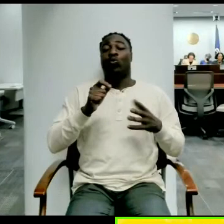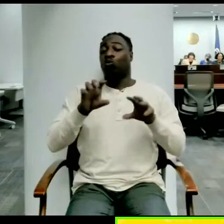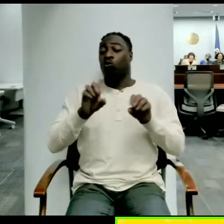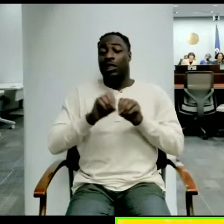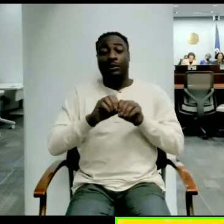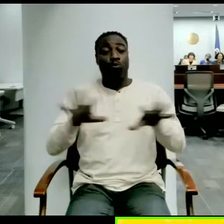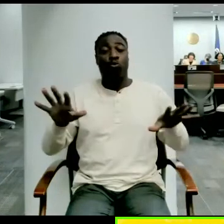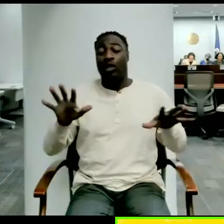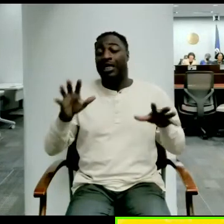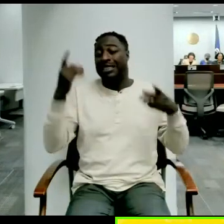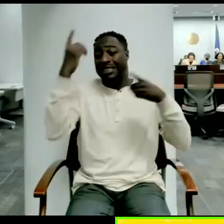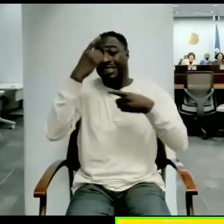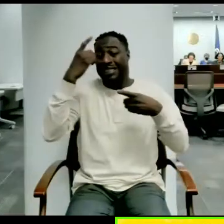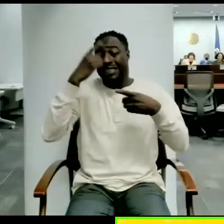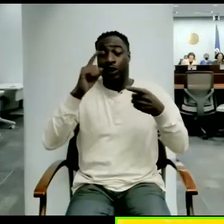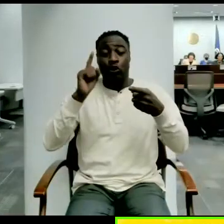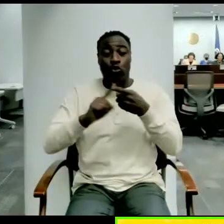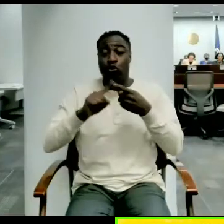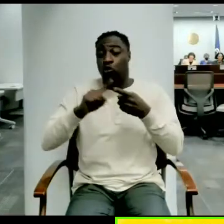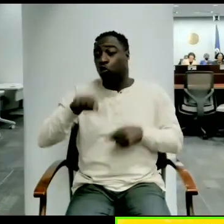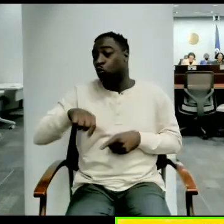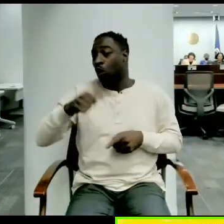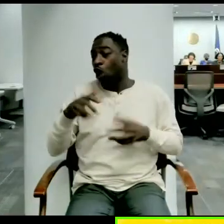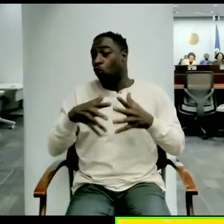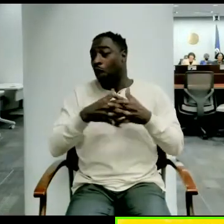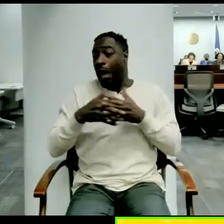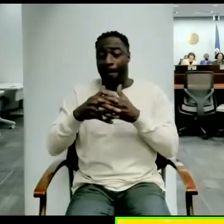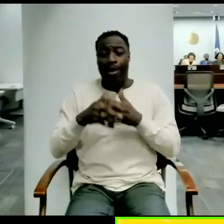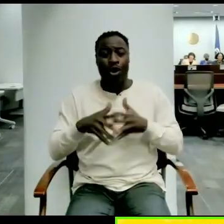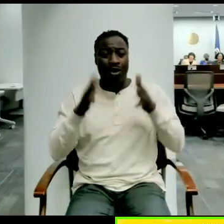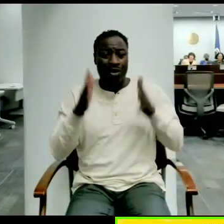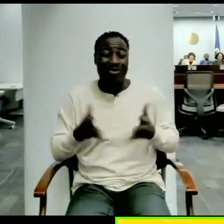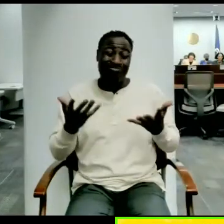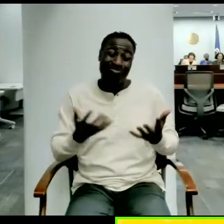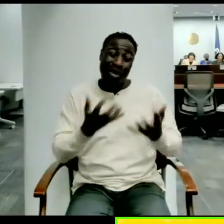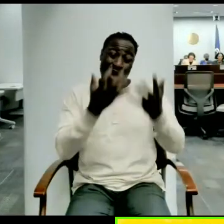To their fellow Americans, um unfortunately, you know,